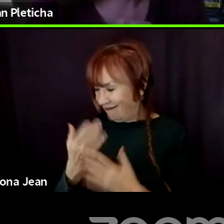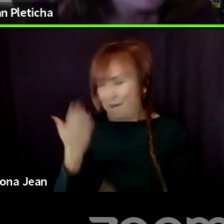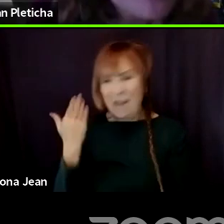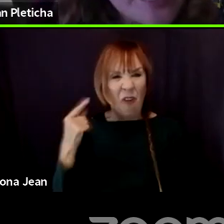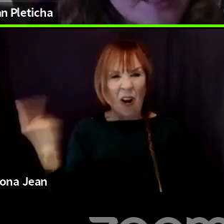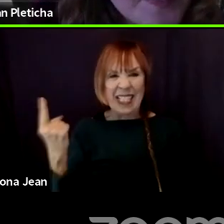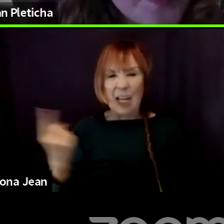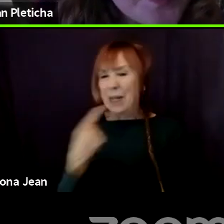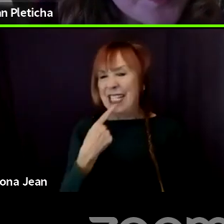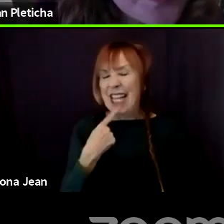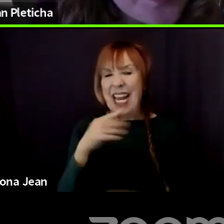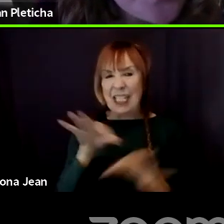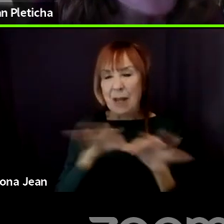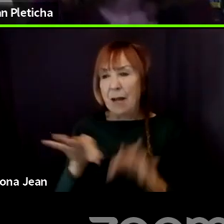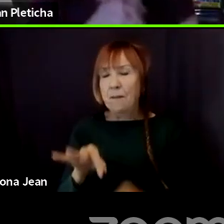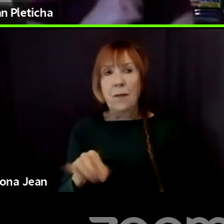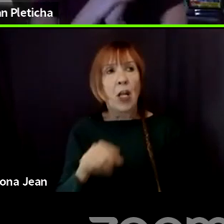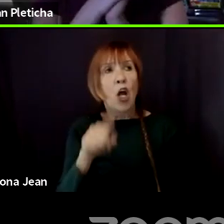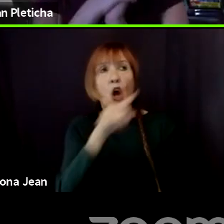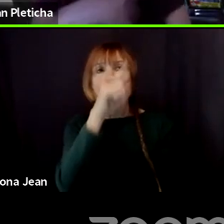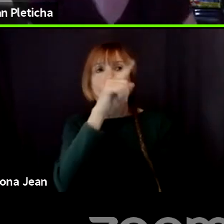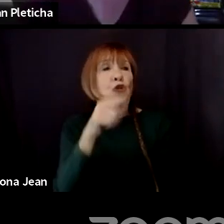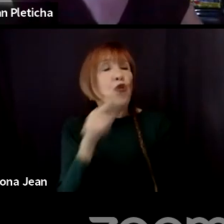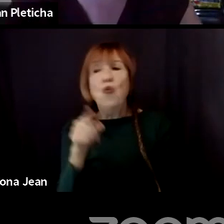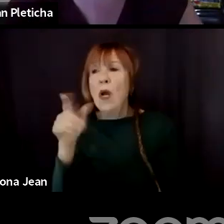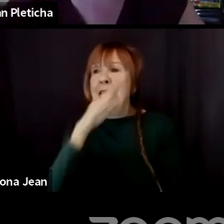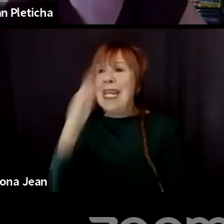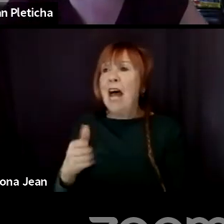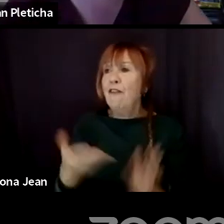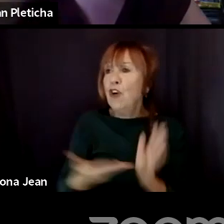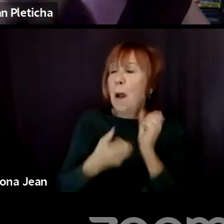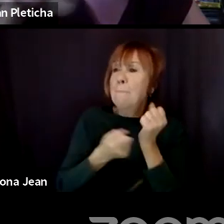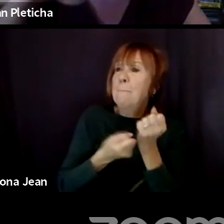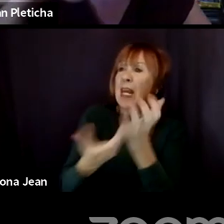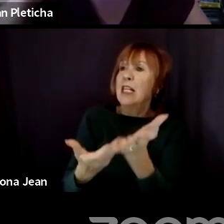you know, you'd never pitch someone the idea for a joke.